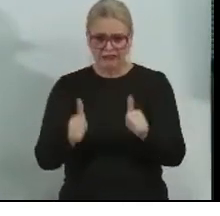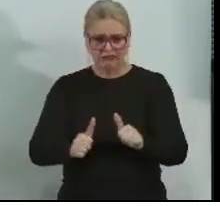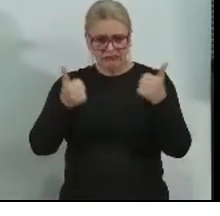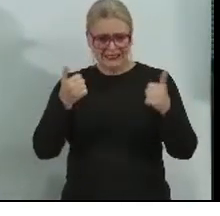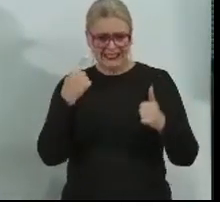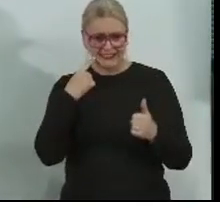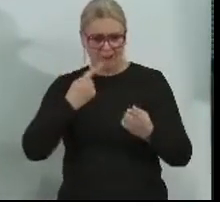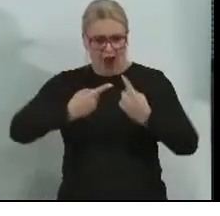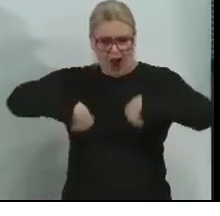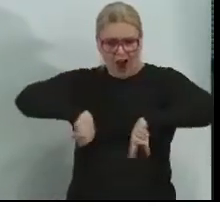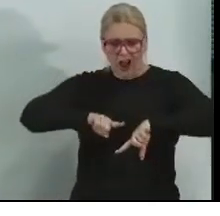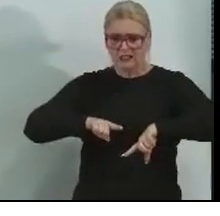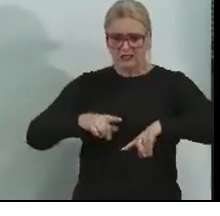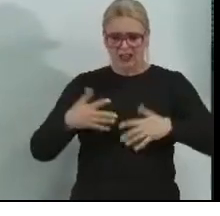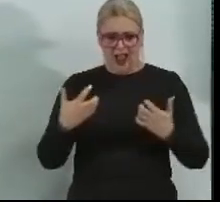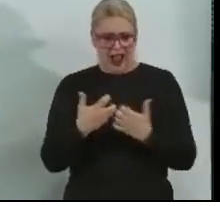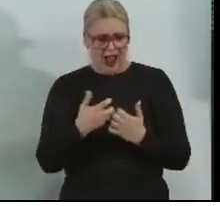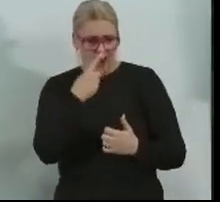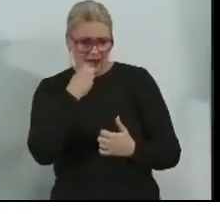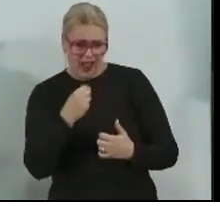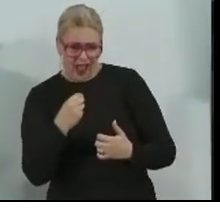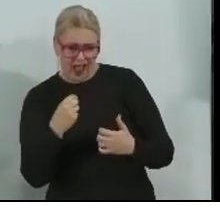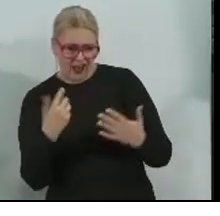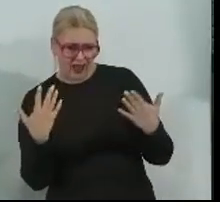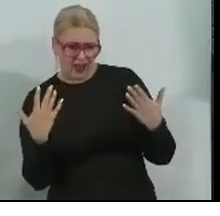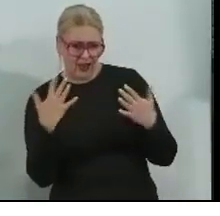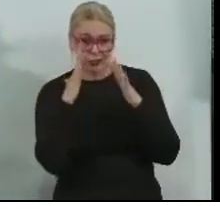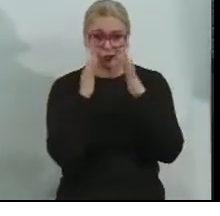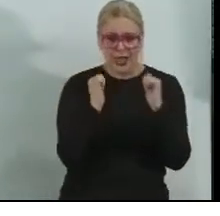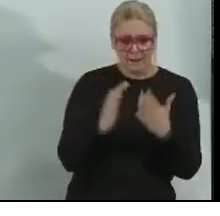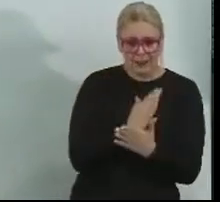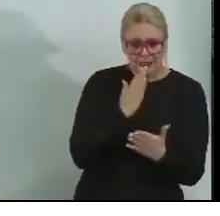So in terms of what I was doing, it was flash interview.